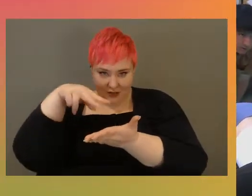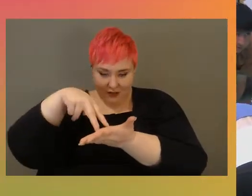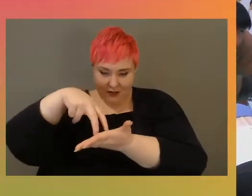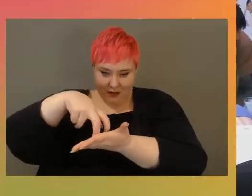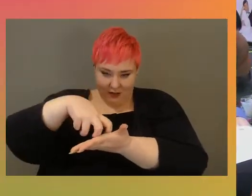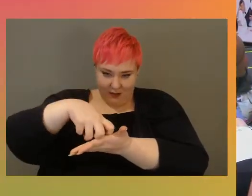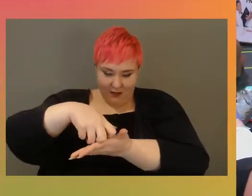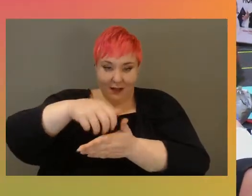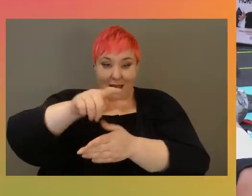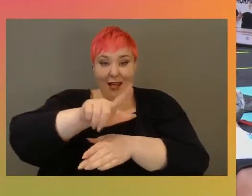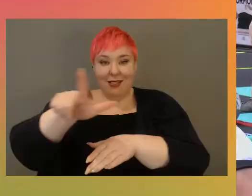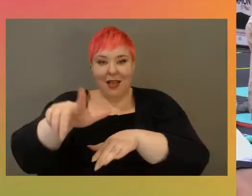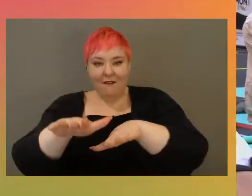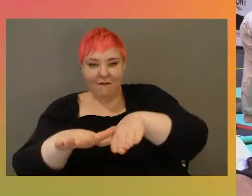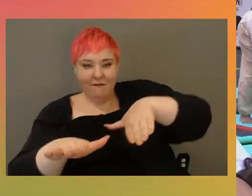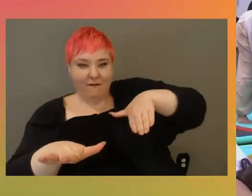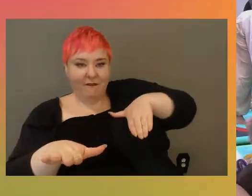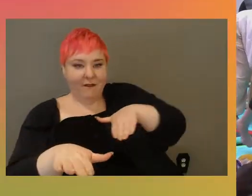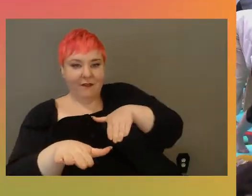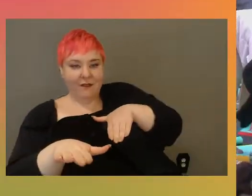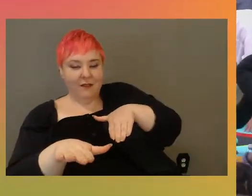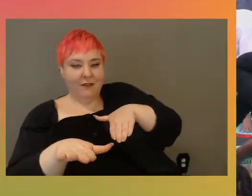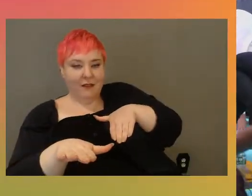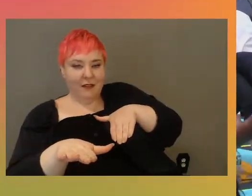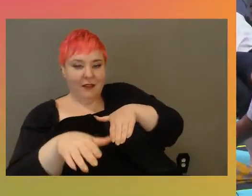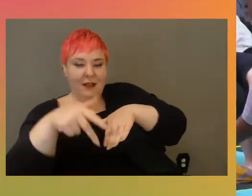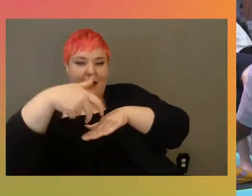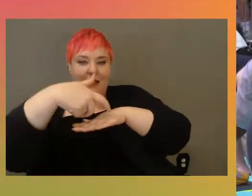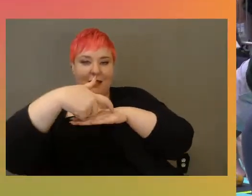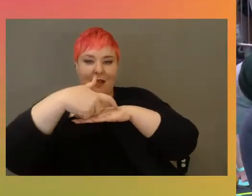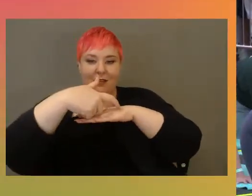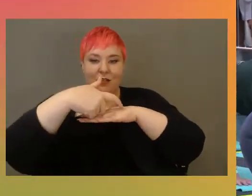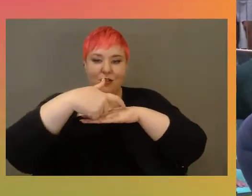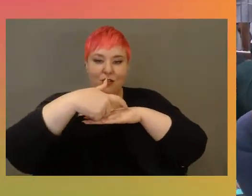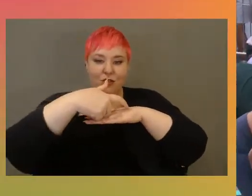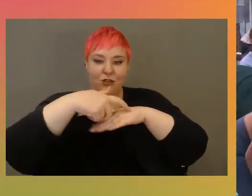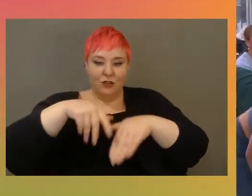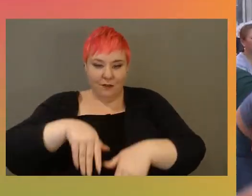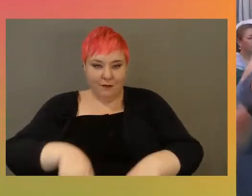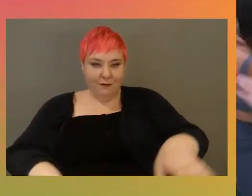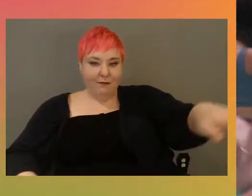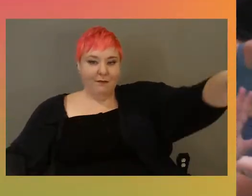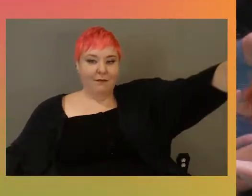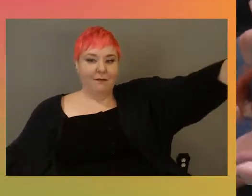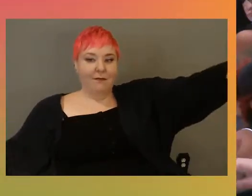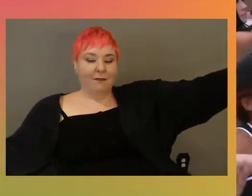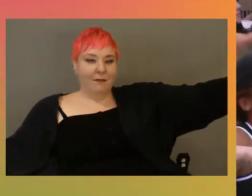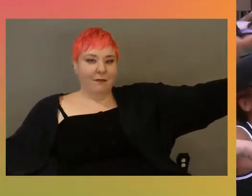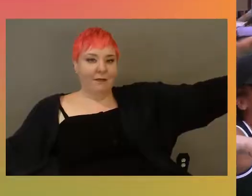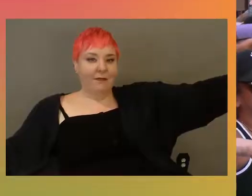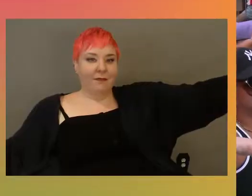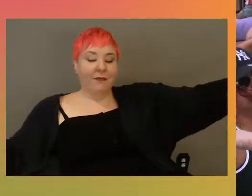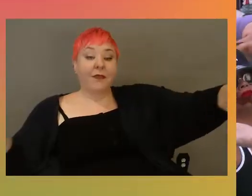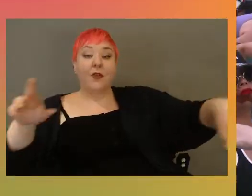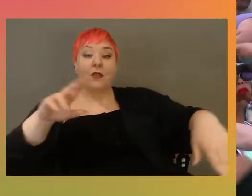BEND YOUR LEGS, SLIDE YOUR CHEST FORWARD, BEND BACK TO THE